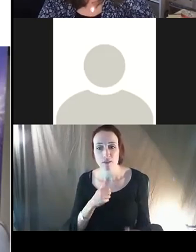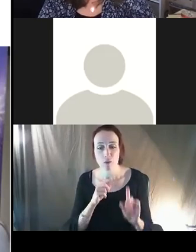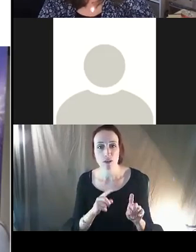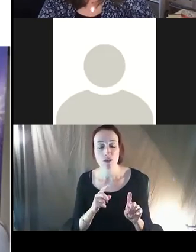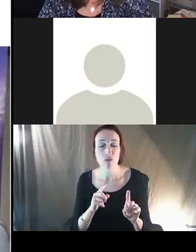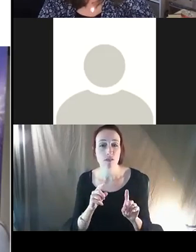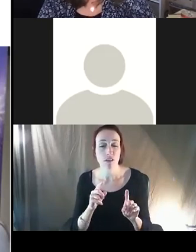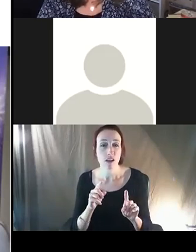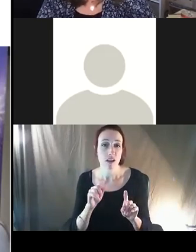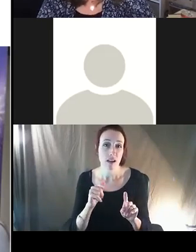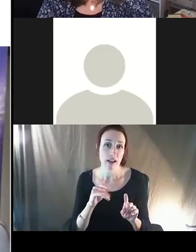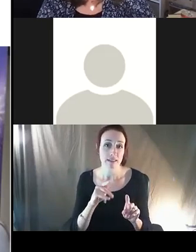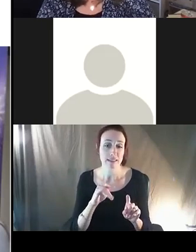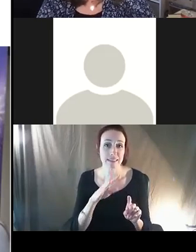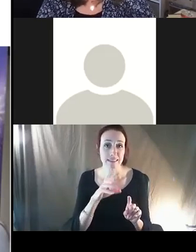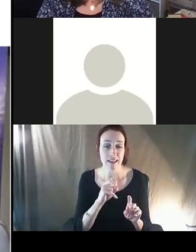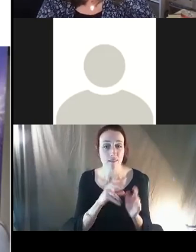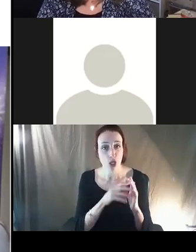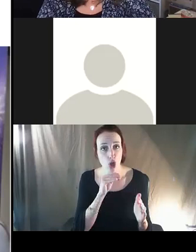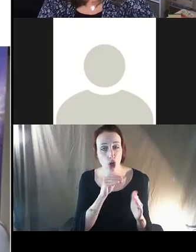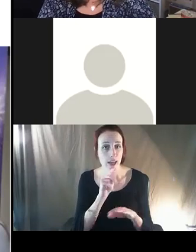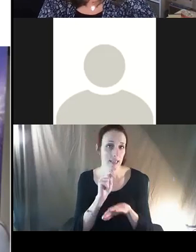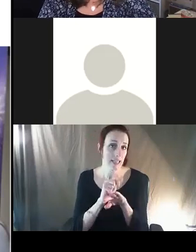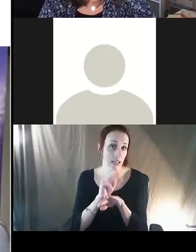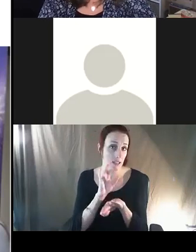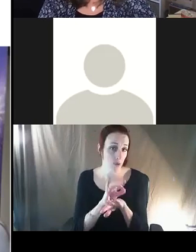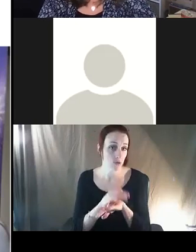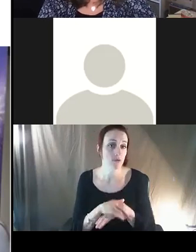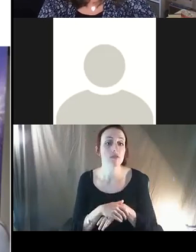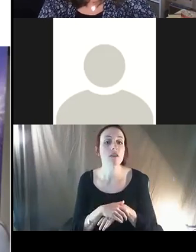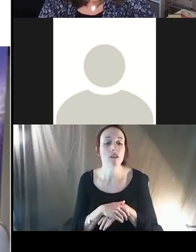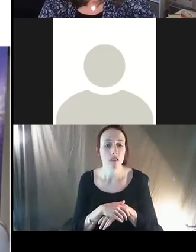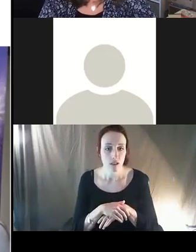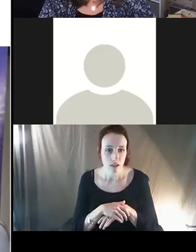force that is by this group of people that are